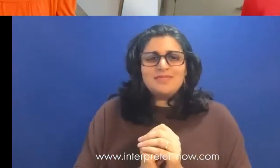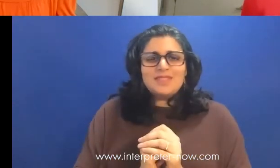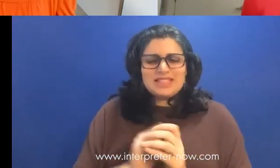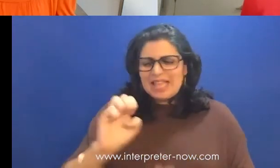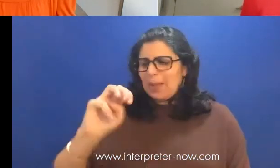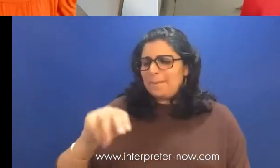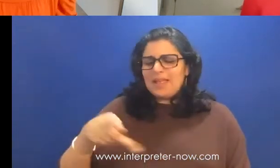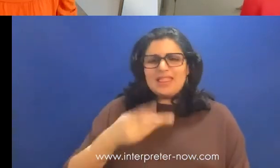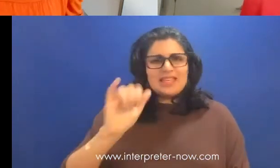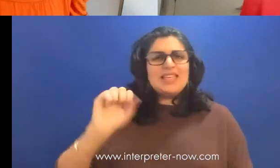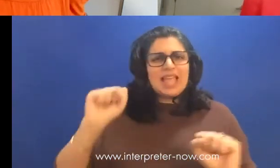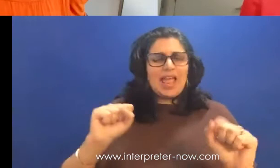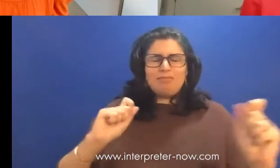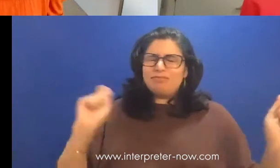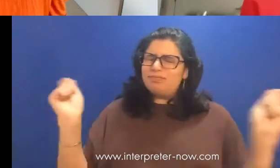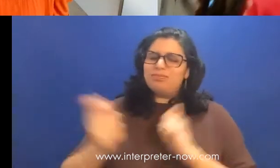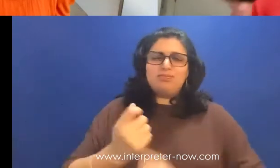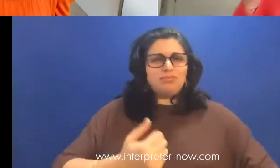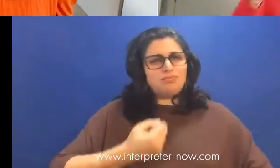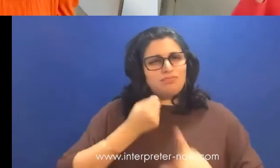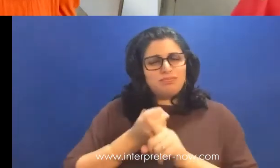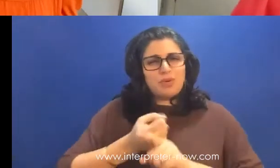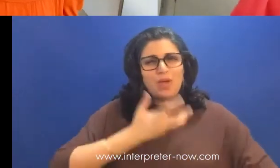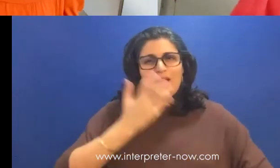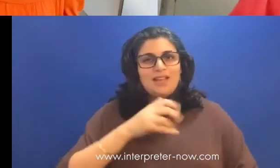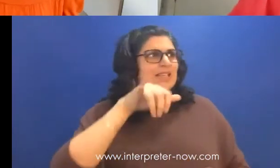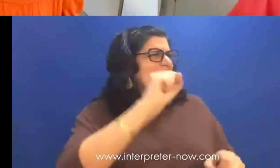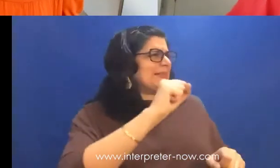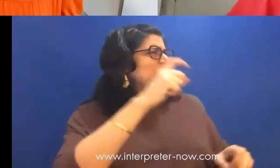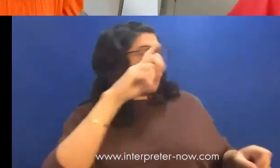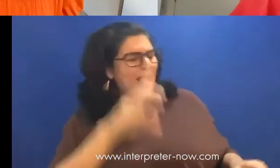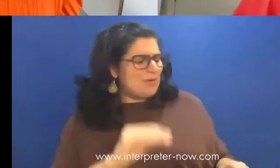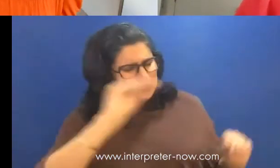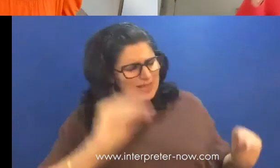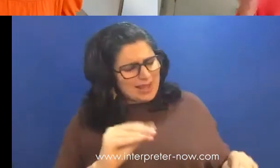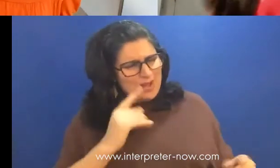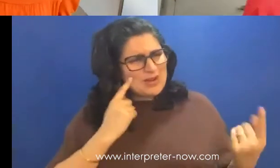Yeah, absolutely. Absolutely, I 100% agree—1,000% agree.